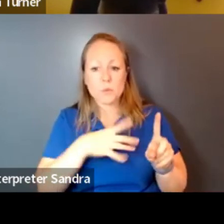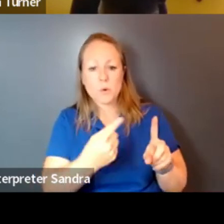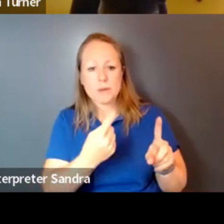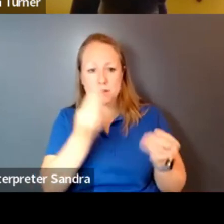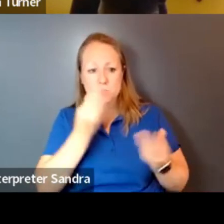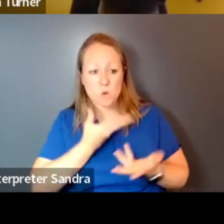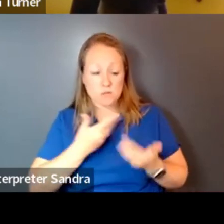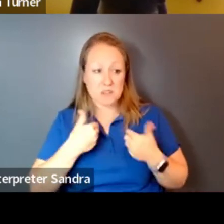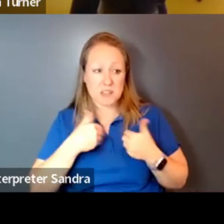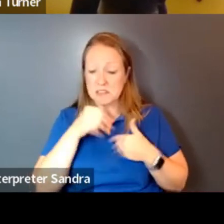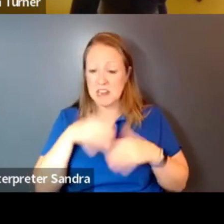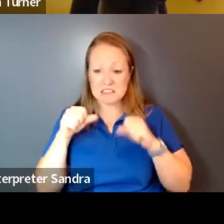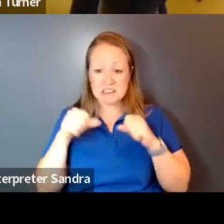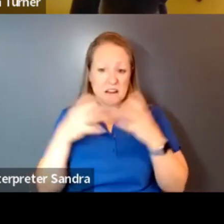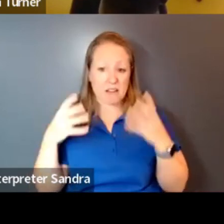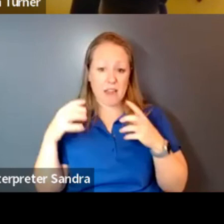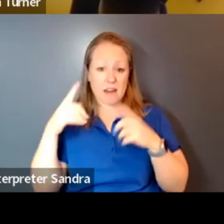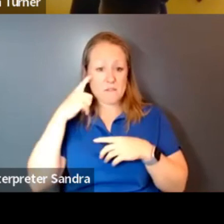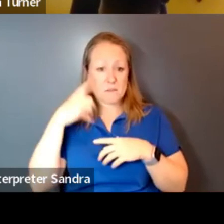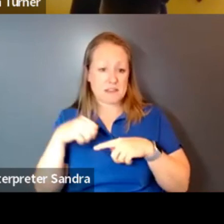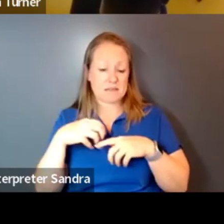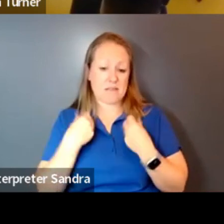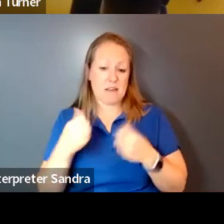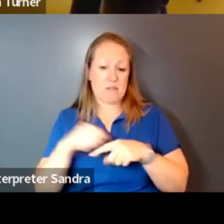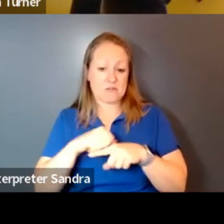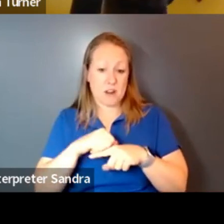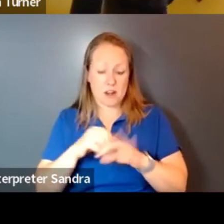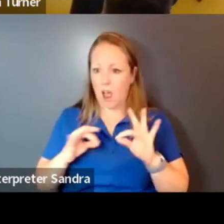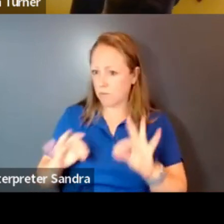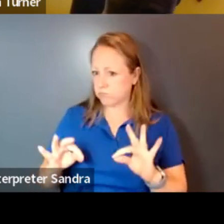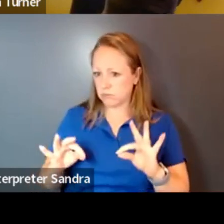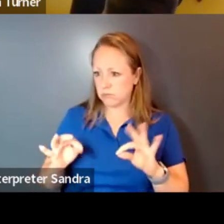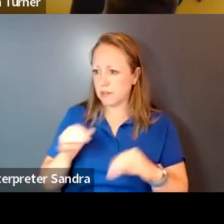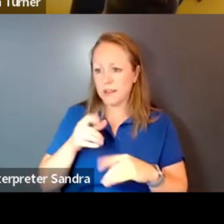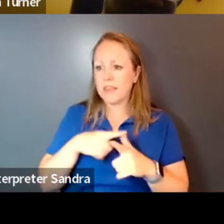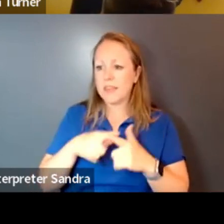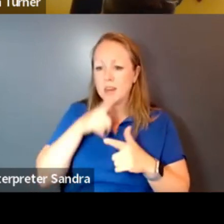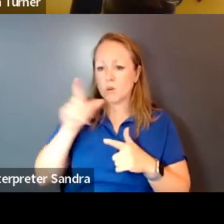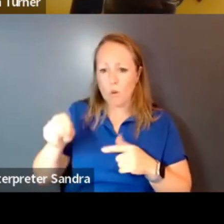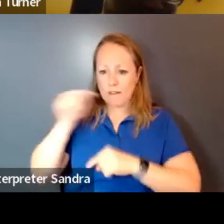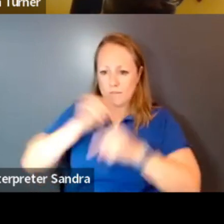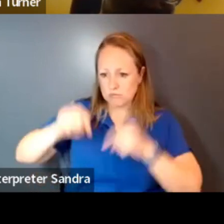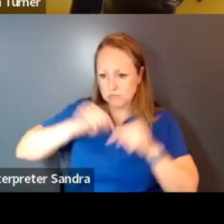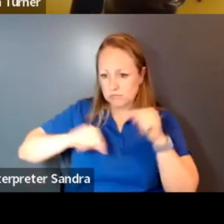training. And I said, Good, because then you don't have to unlearn a lot. So, yeah, I think